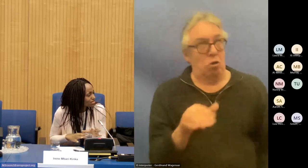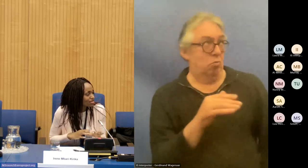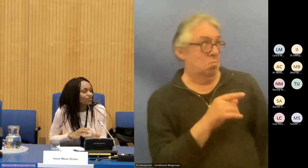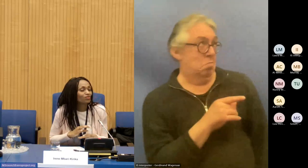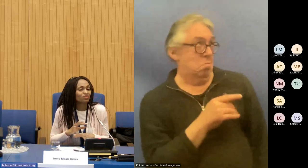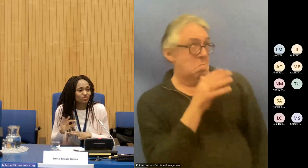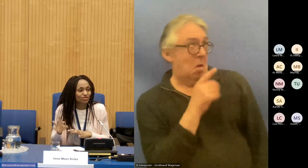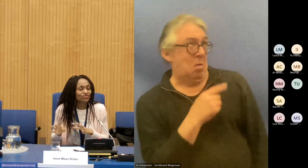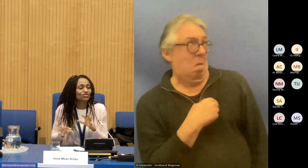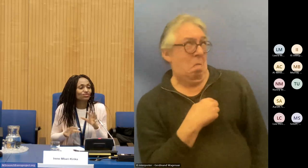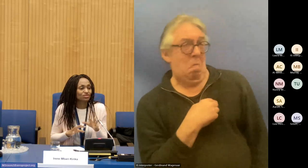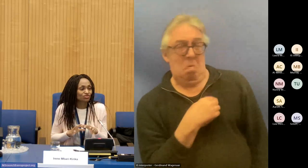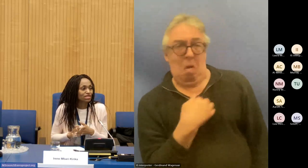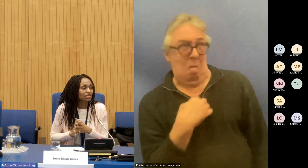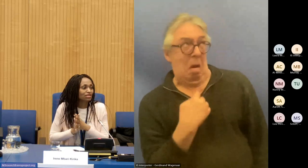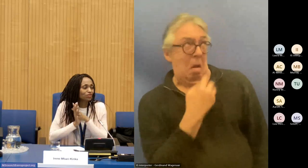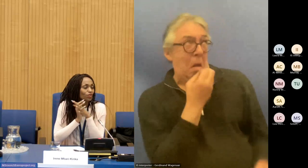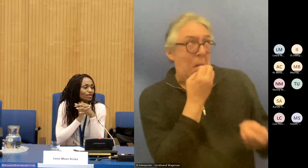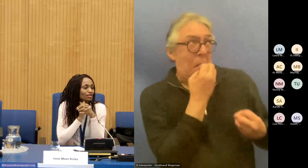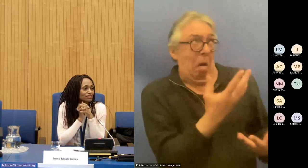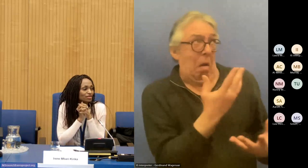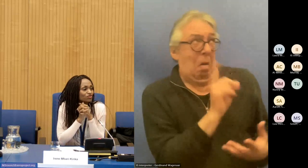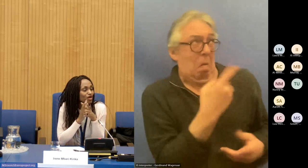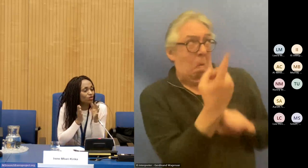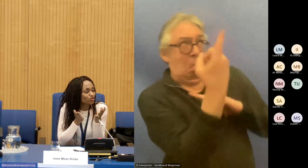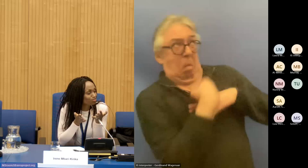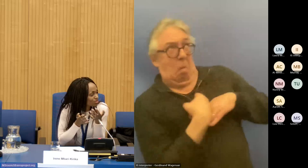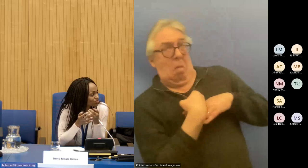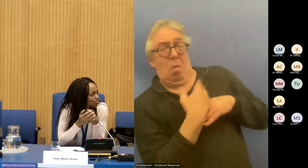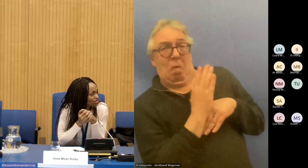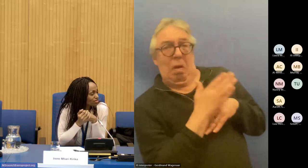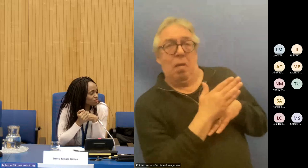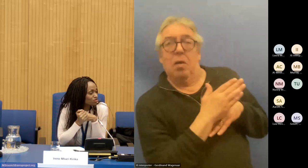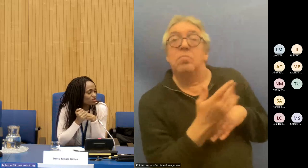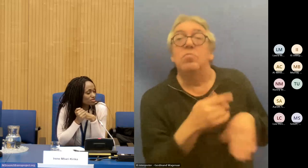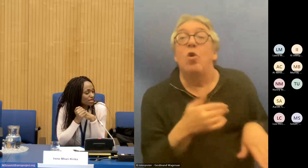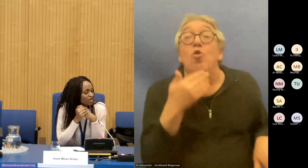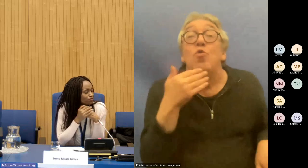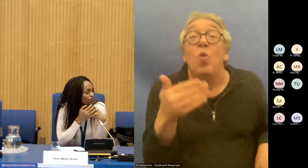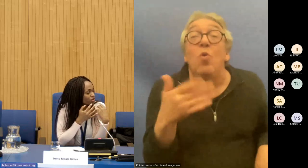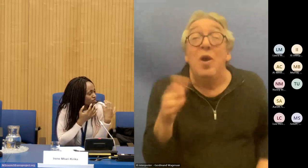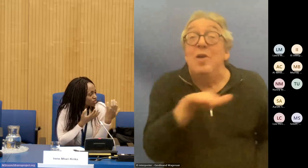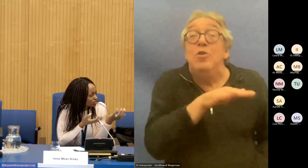That's another strategy that can really work in terms of how to penetrate kids, because if a child